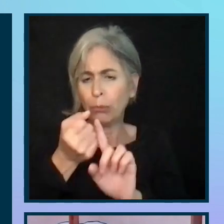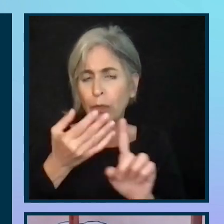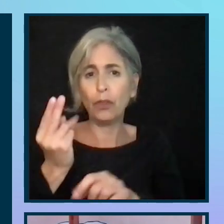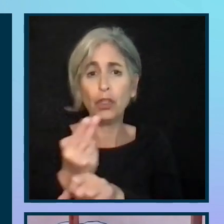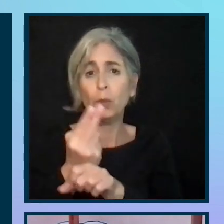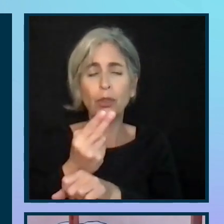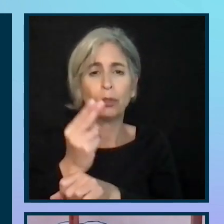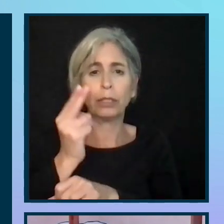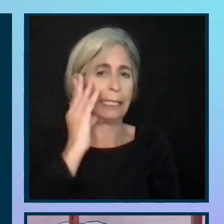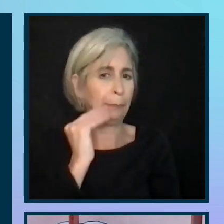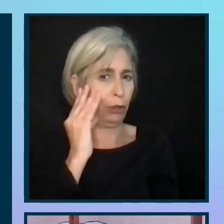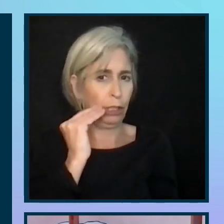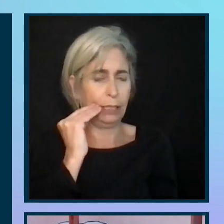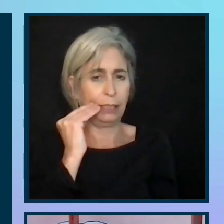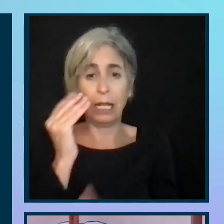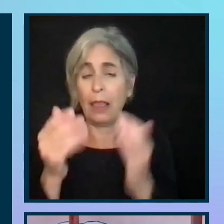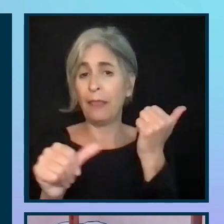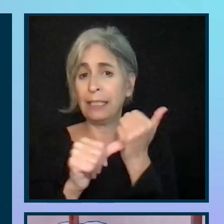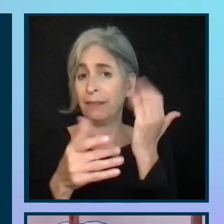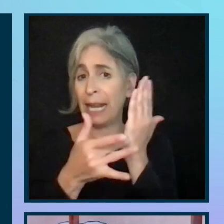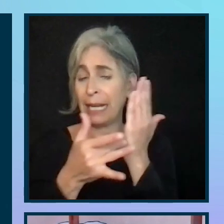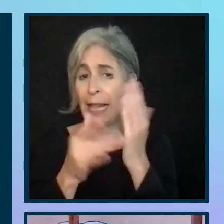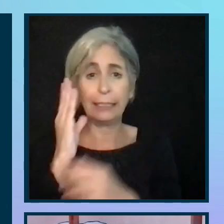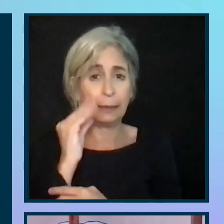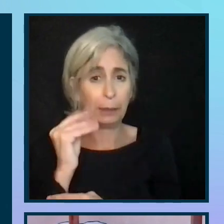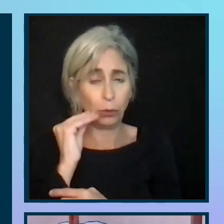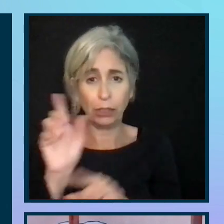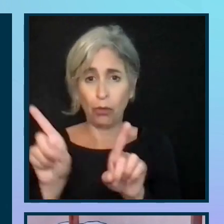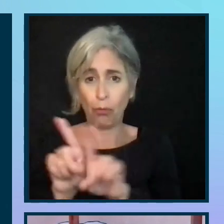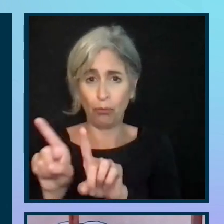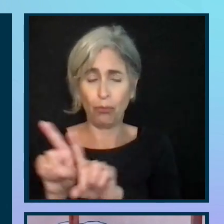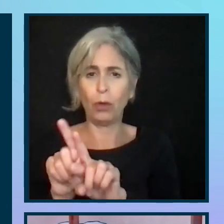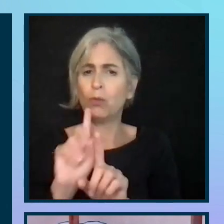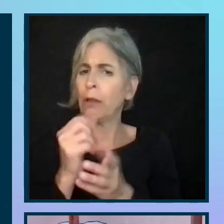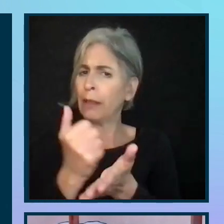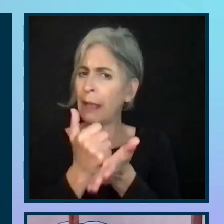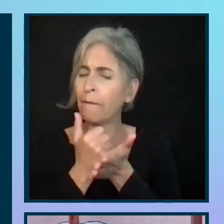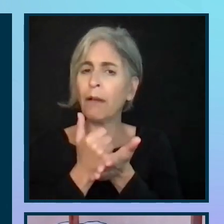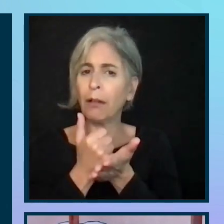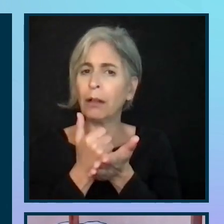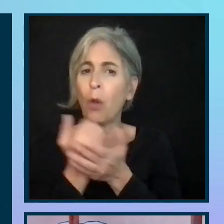describes the assistive technology user experience, which can really help to clarify why it's important,